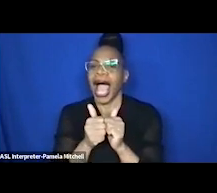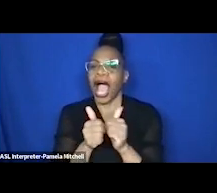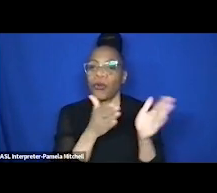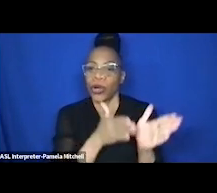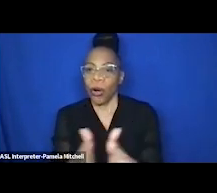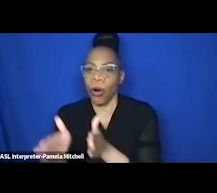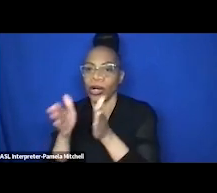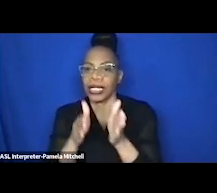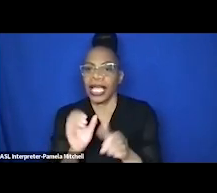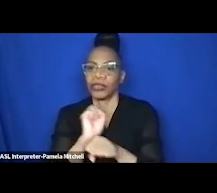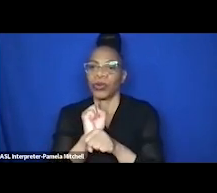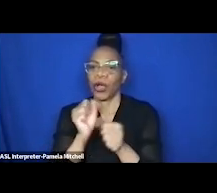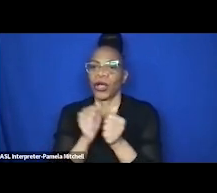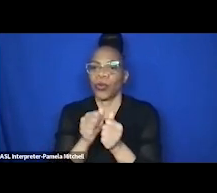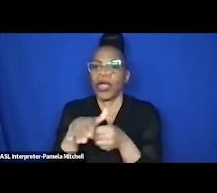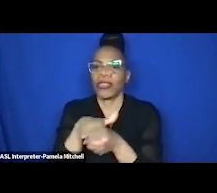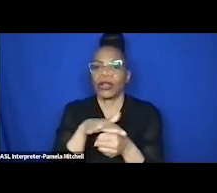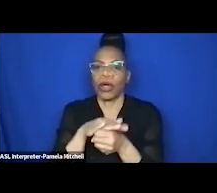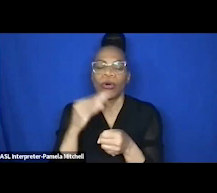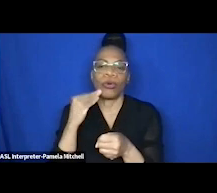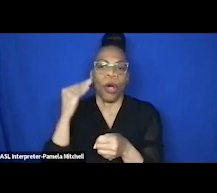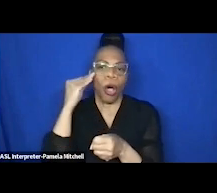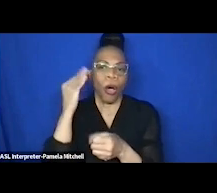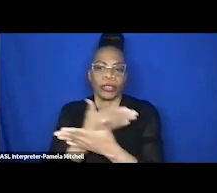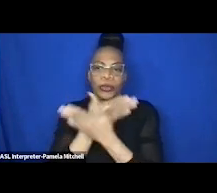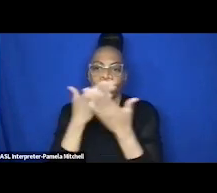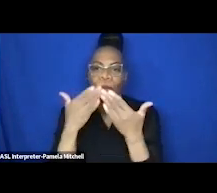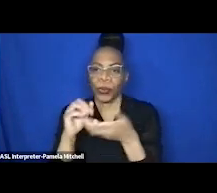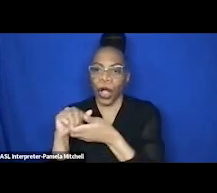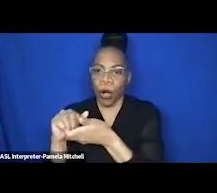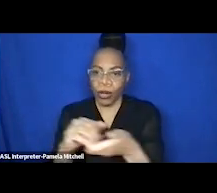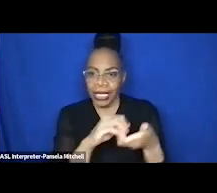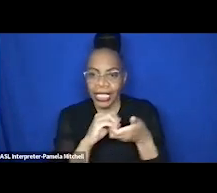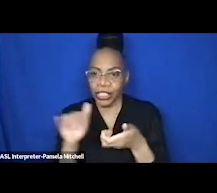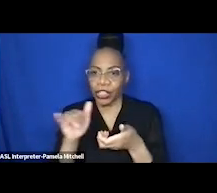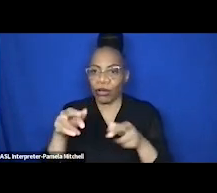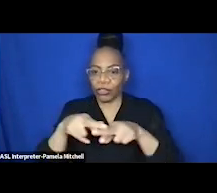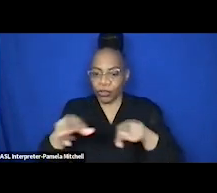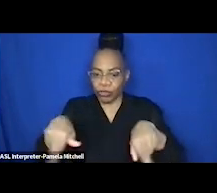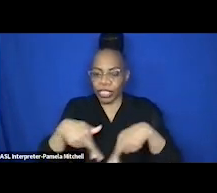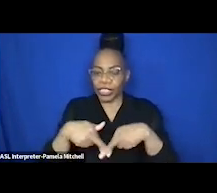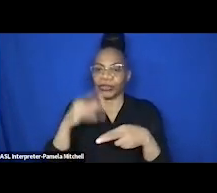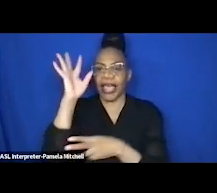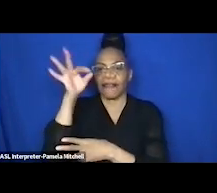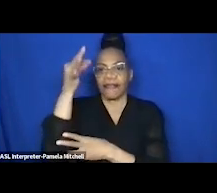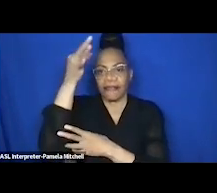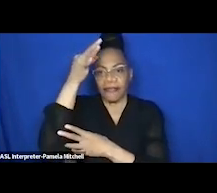with local homeless coalitions, coordinated entry regions, and federally funded housing projects throughout our region.